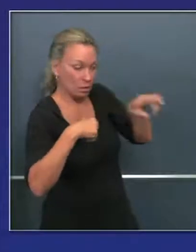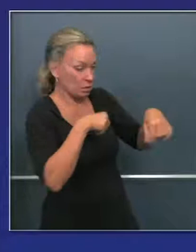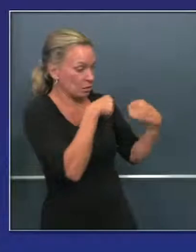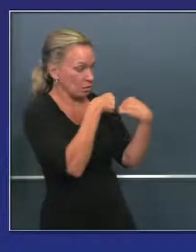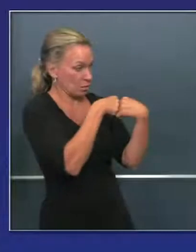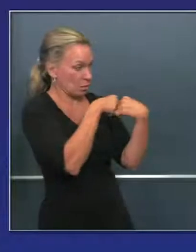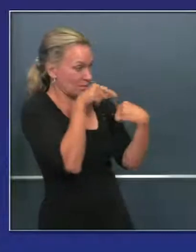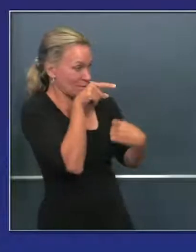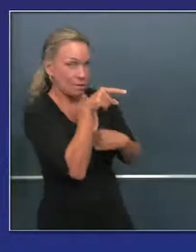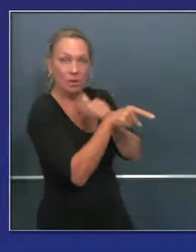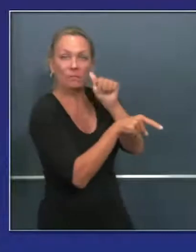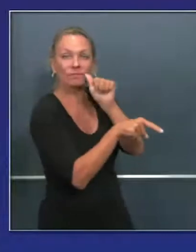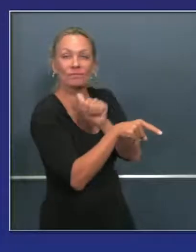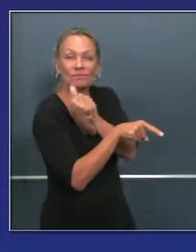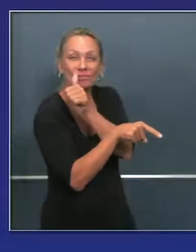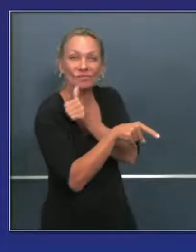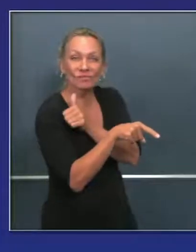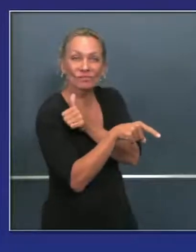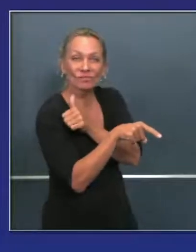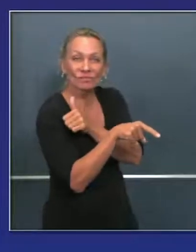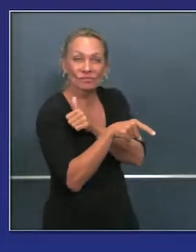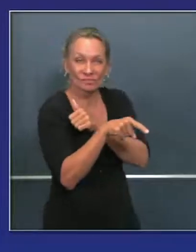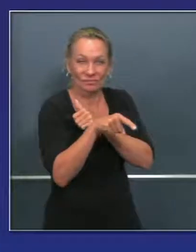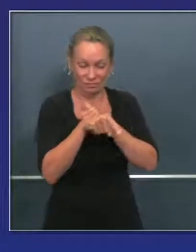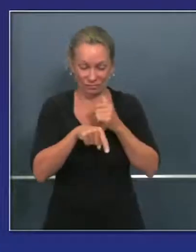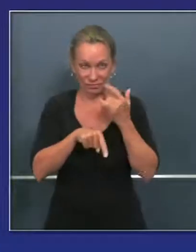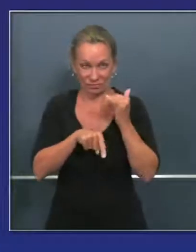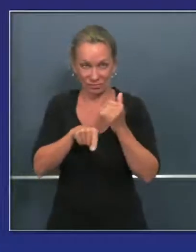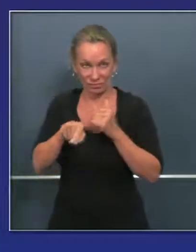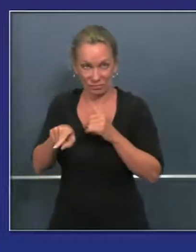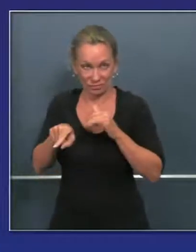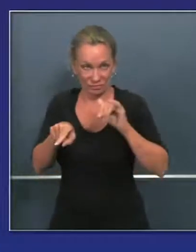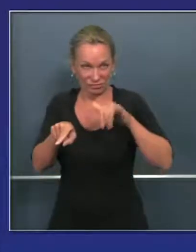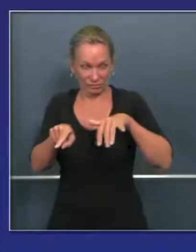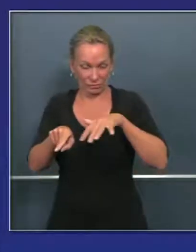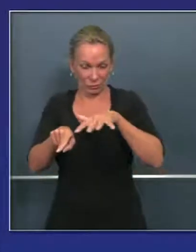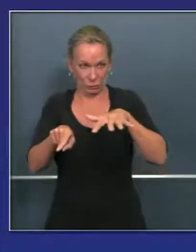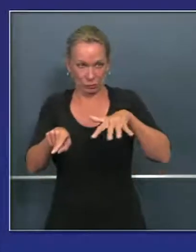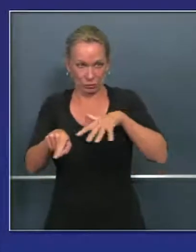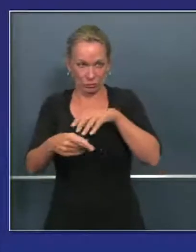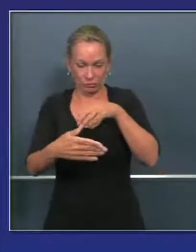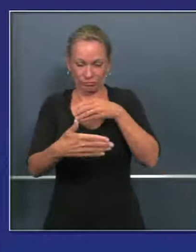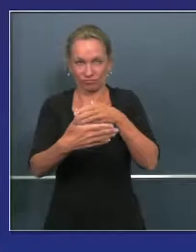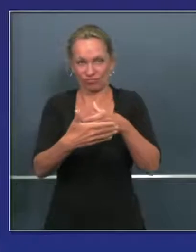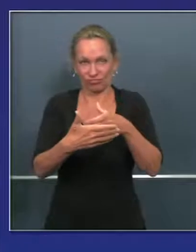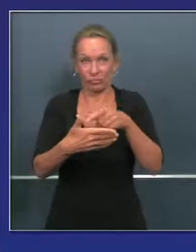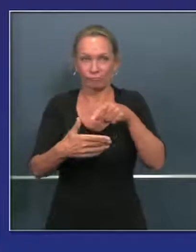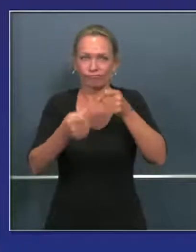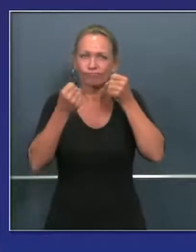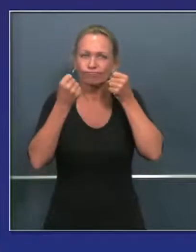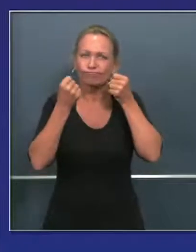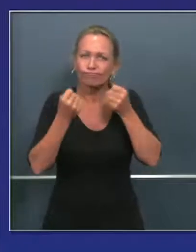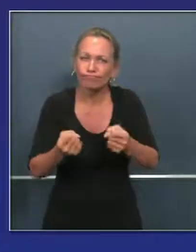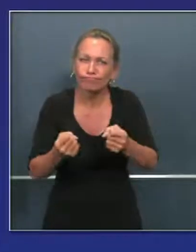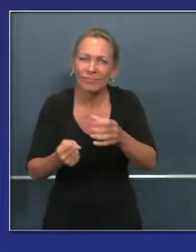into community transmission similar to what we see in Sacramento County within households and at